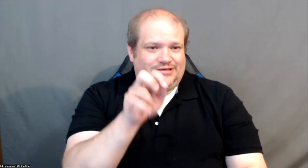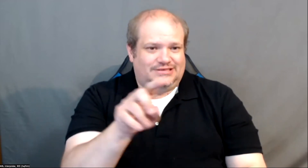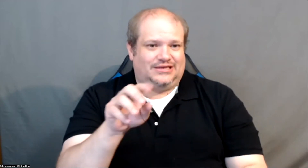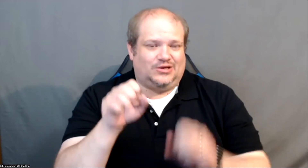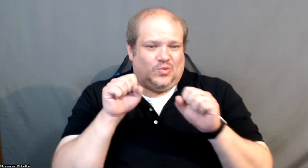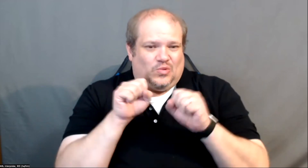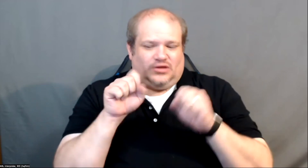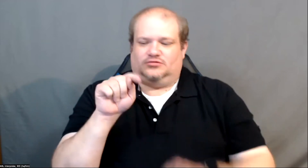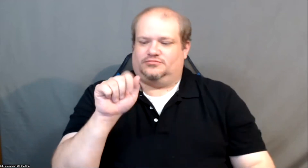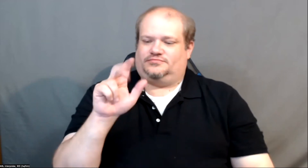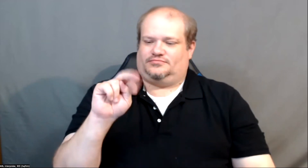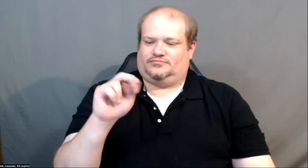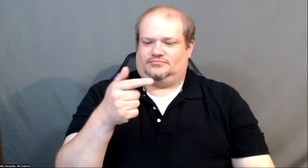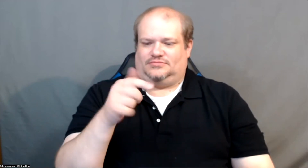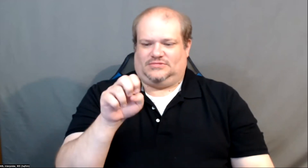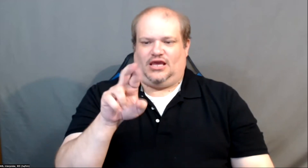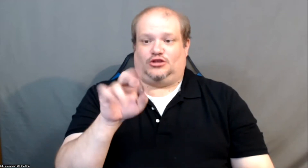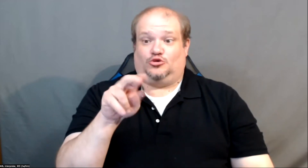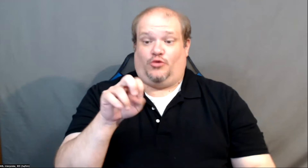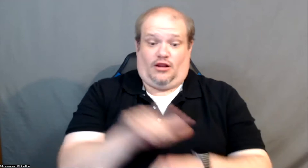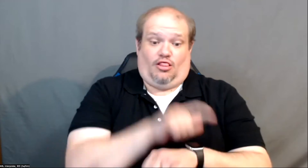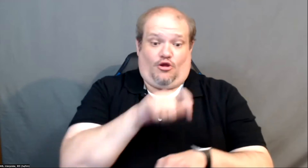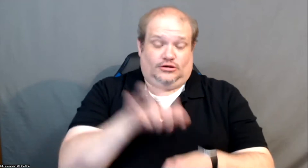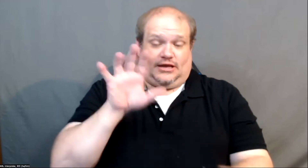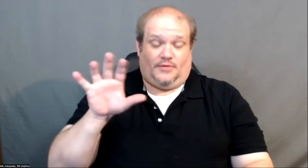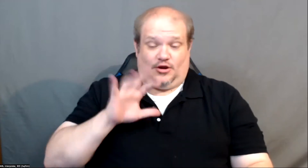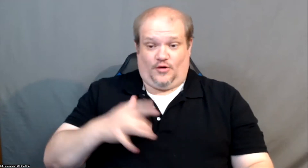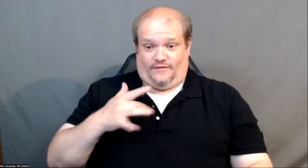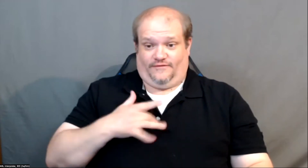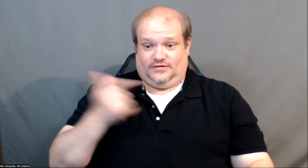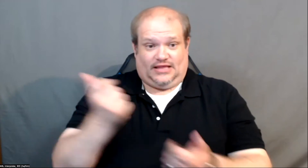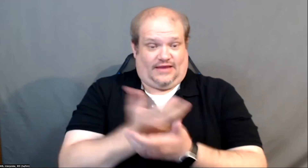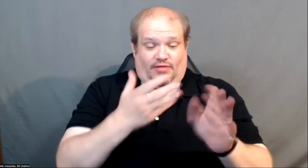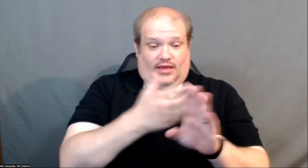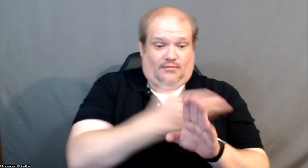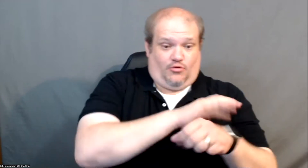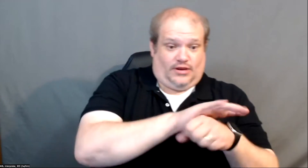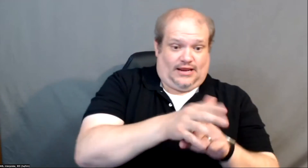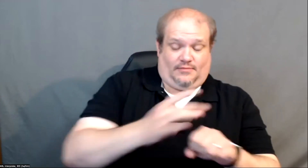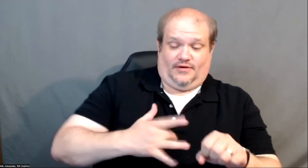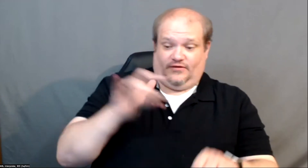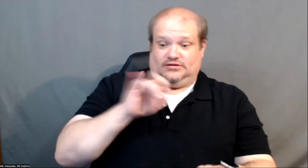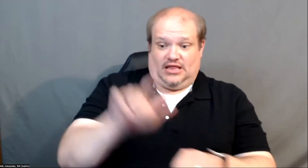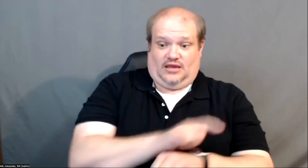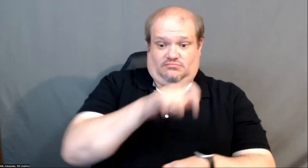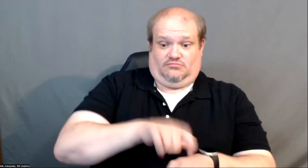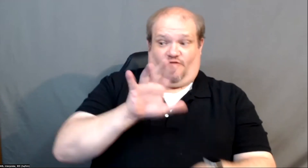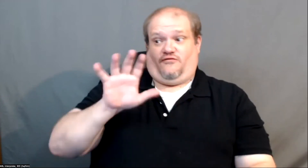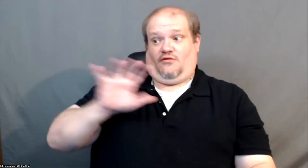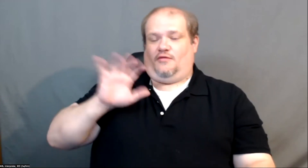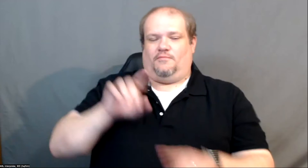forever ago. It feels like everything pre-pandemic feels like forever ago, but it's so dope to be in